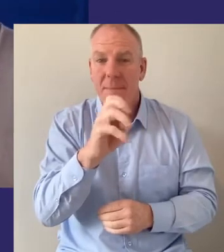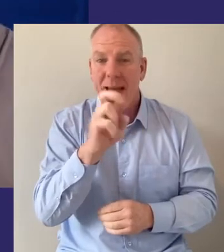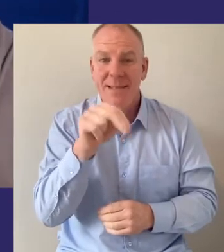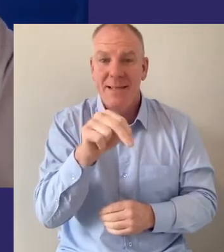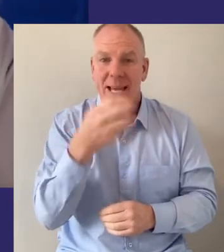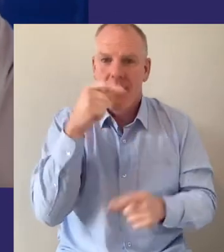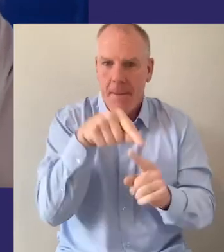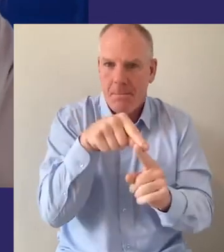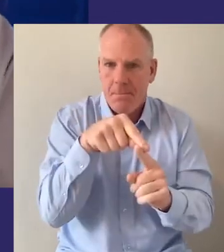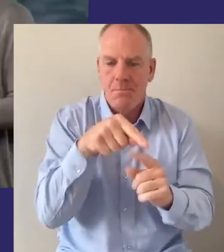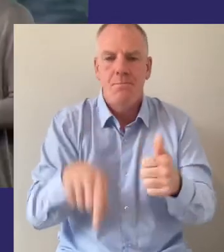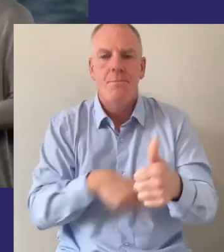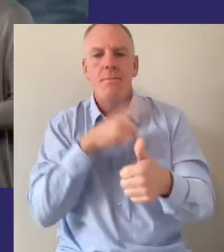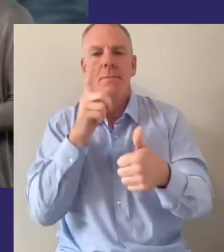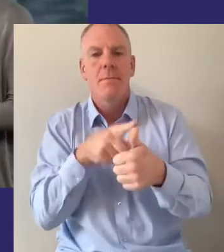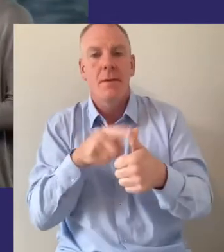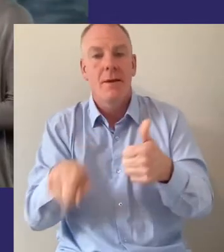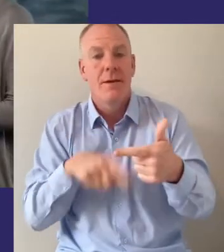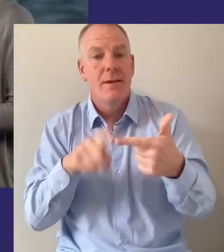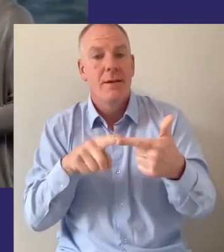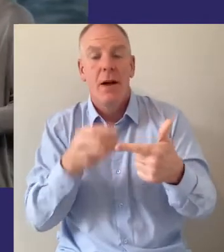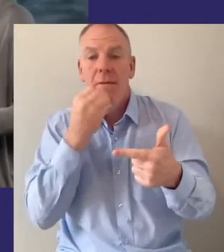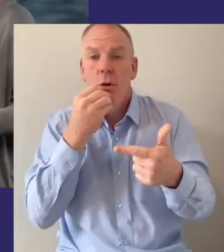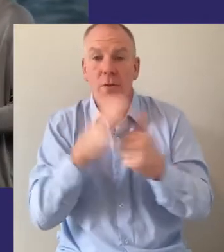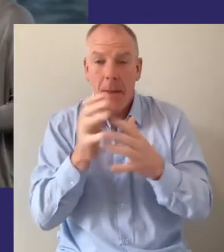there wouldn't be no first food. They are actually the food for the biggest whales on